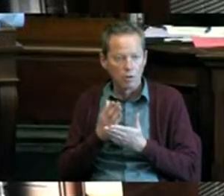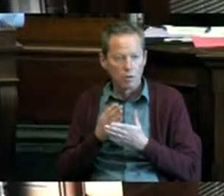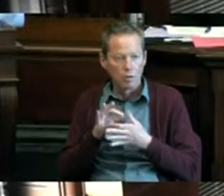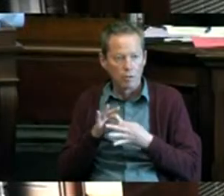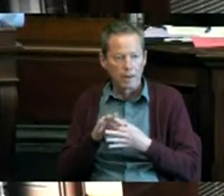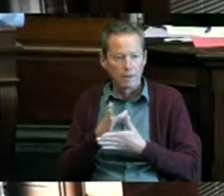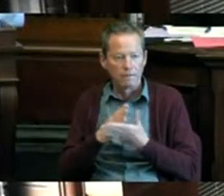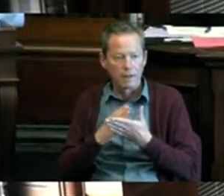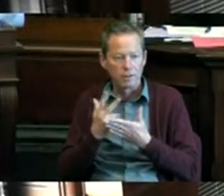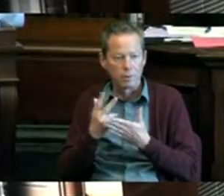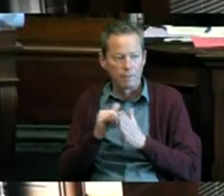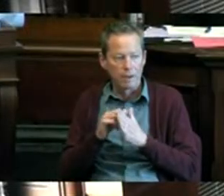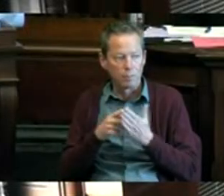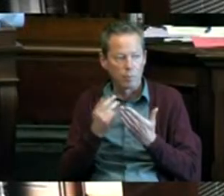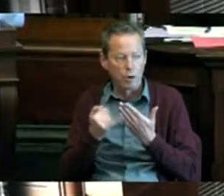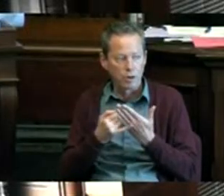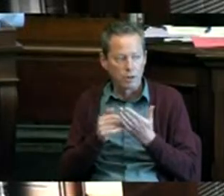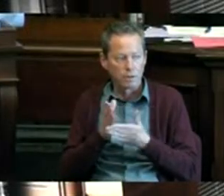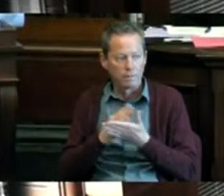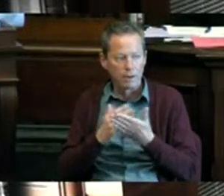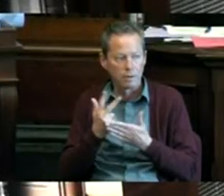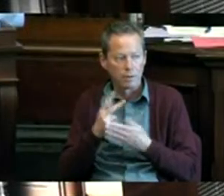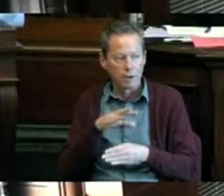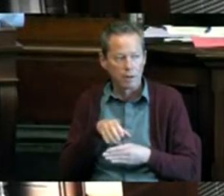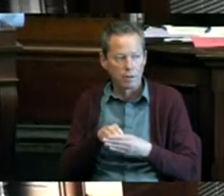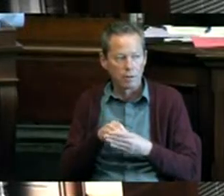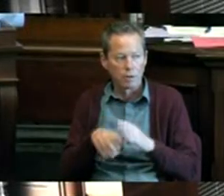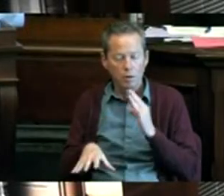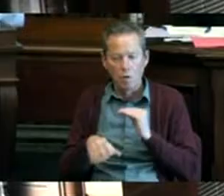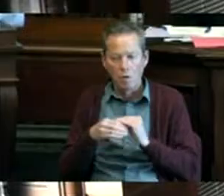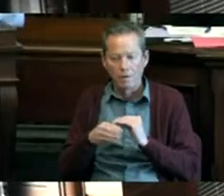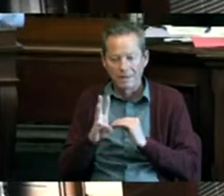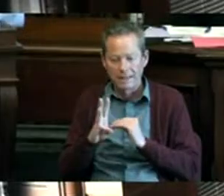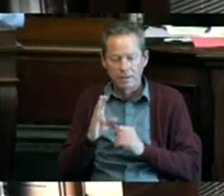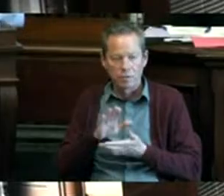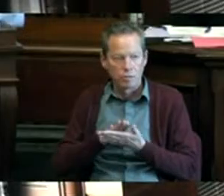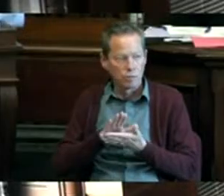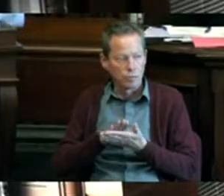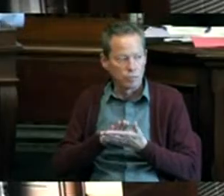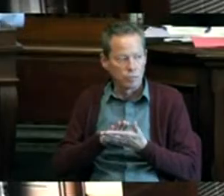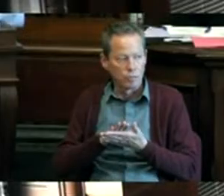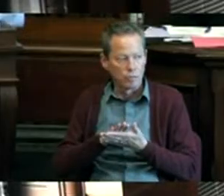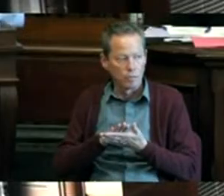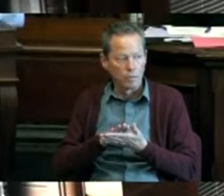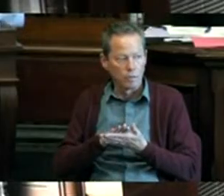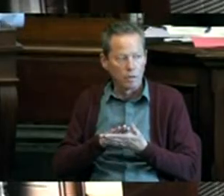support preliminary costs related to phase three of this